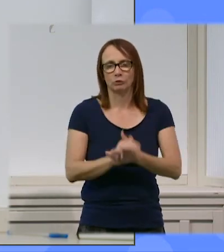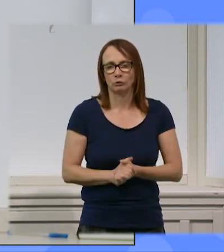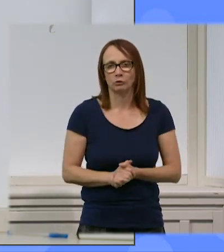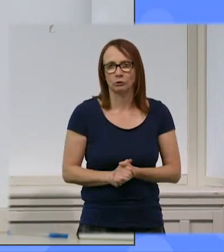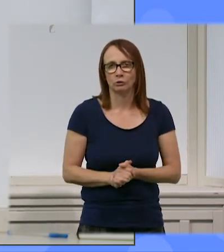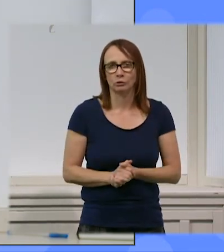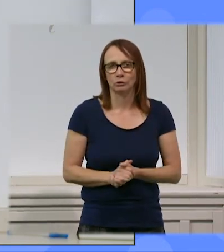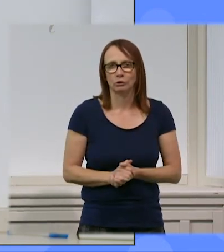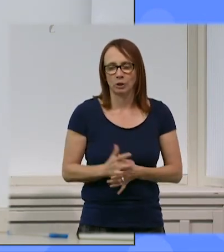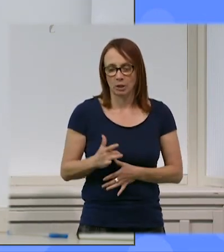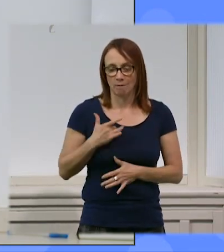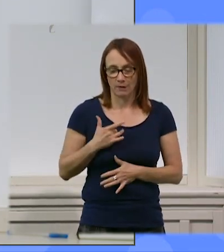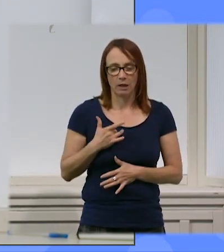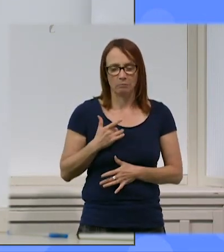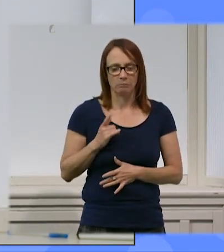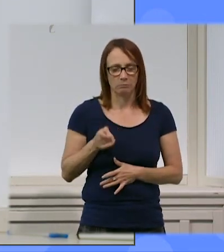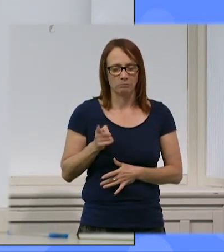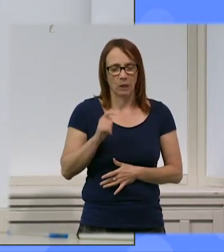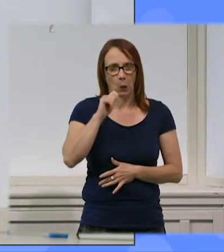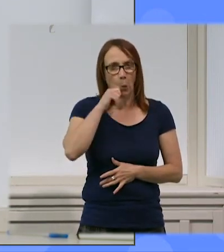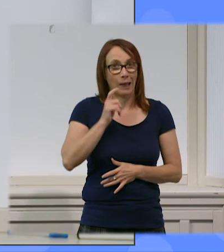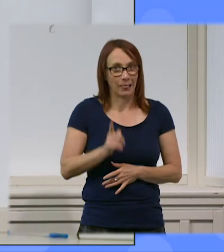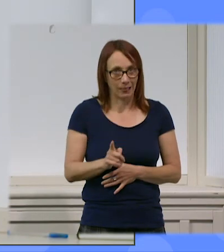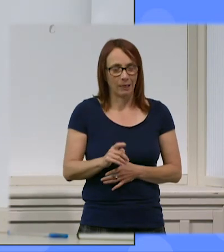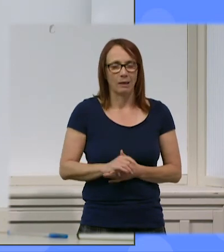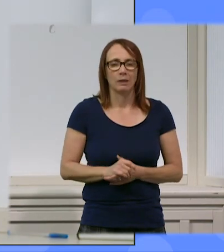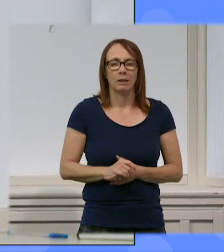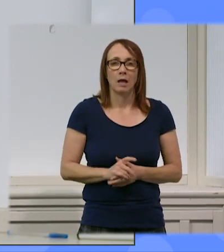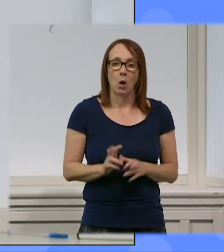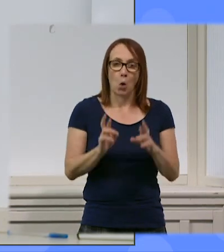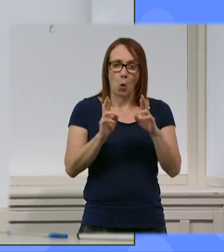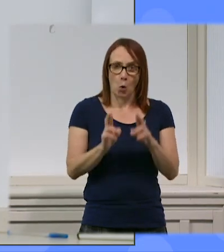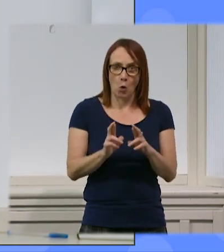probably a strong likelihood and I would hope and aim for us to have some